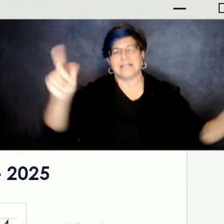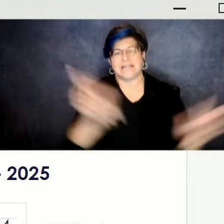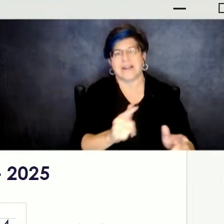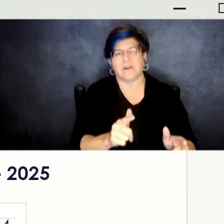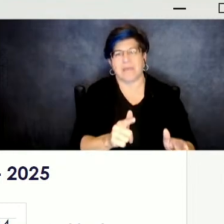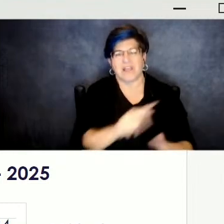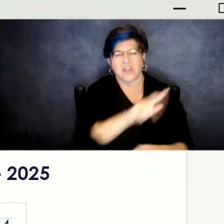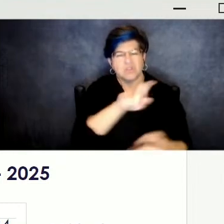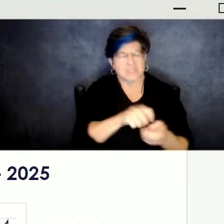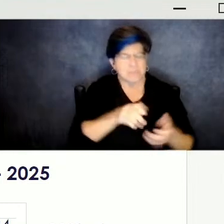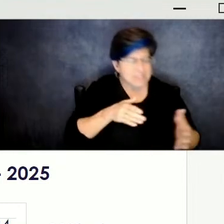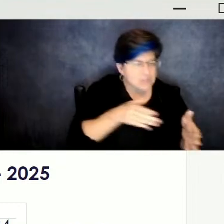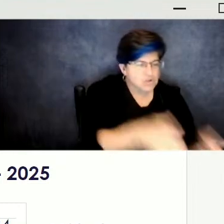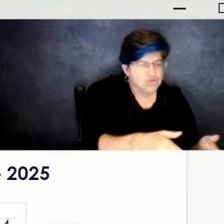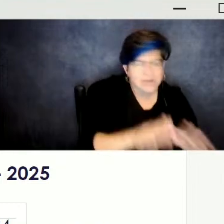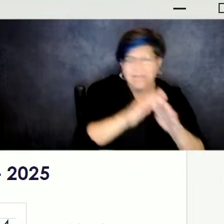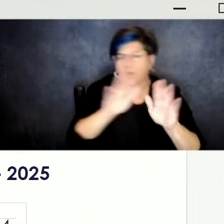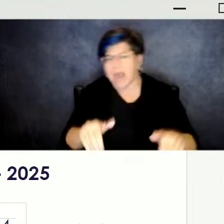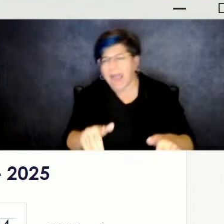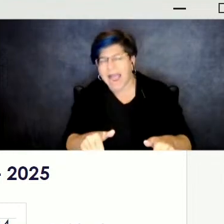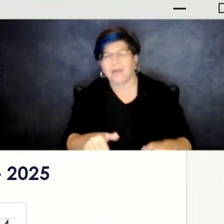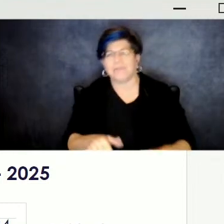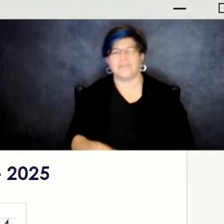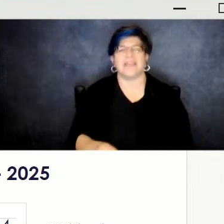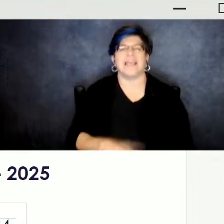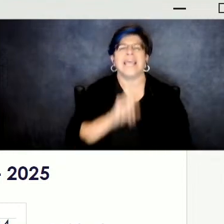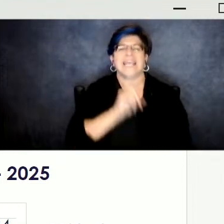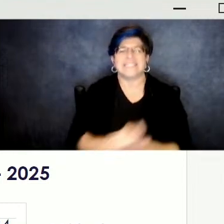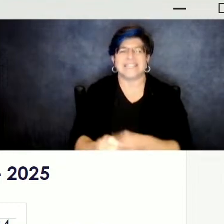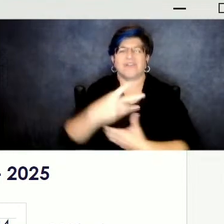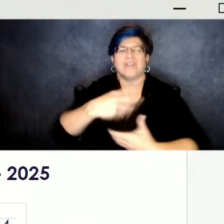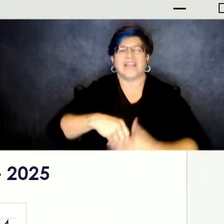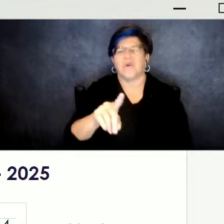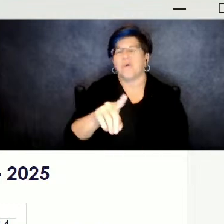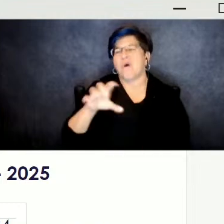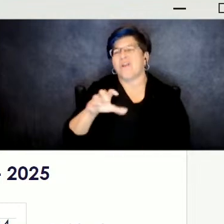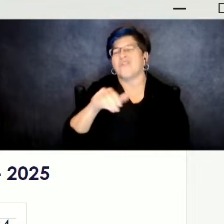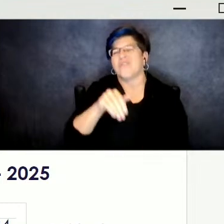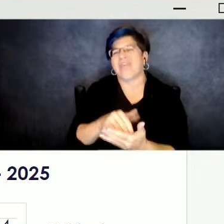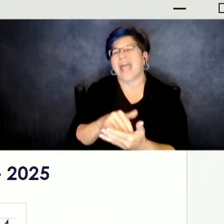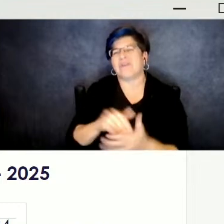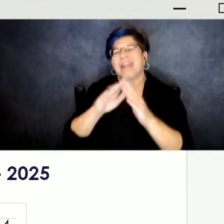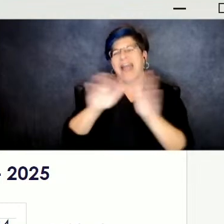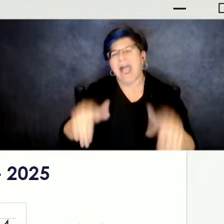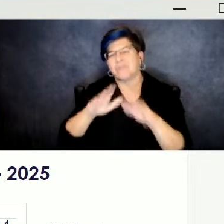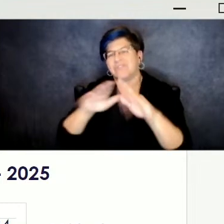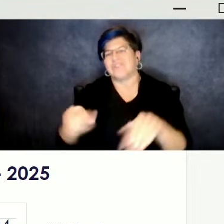WASTEWATER SURVEILLANCE DOES NOT ALLOW US TO NARROW DOWN TO A STREET, A BLOCK, A HOUSE OR A PERSON.